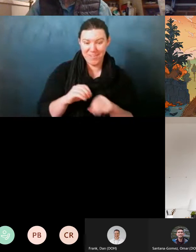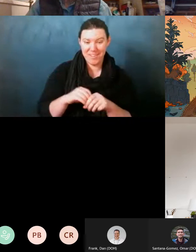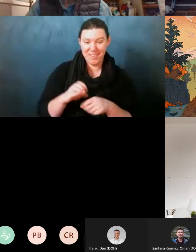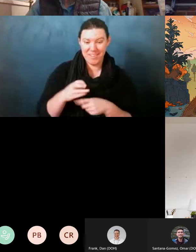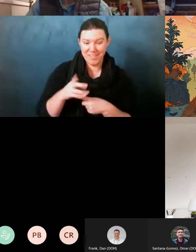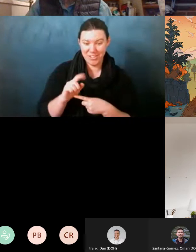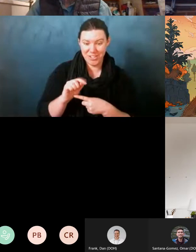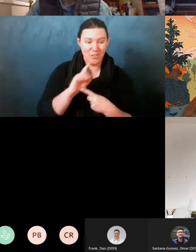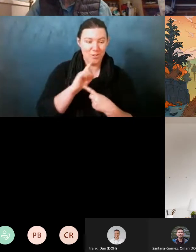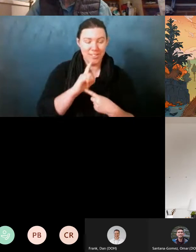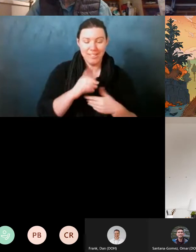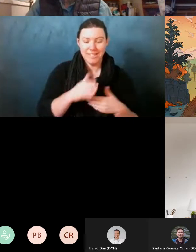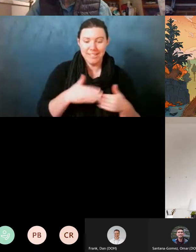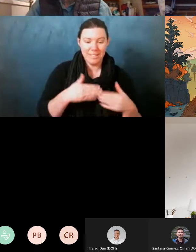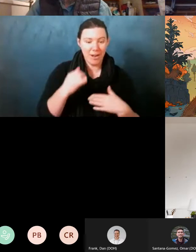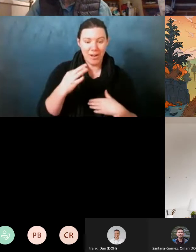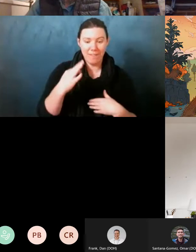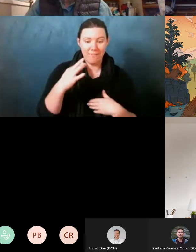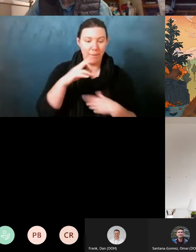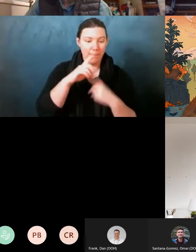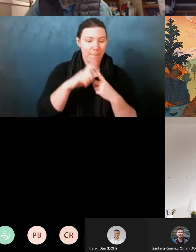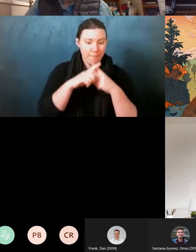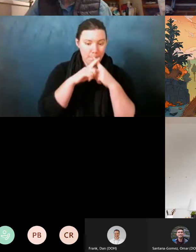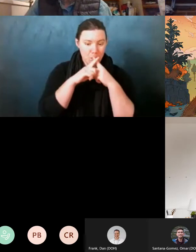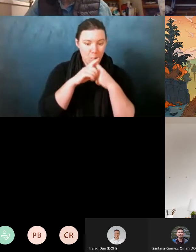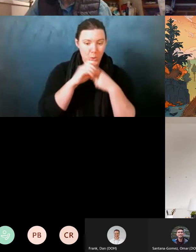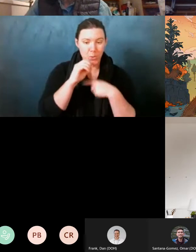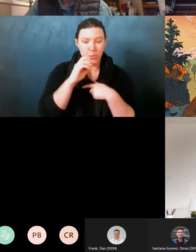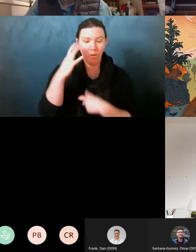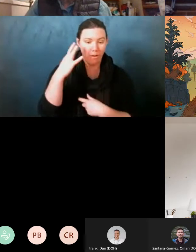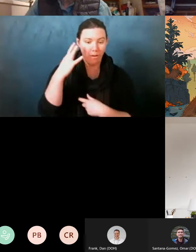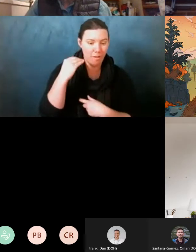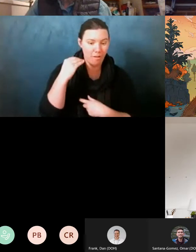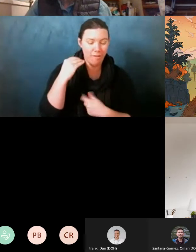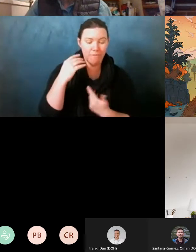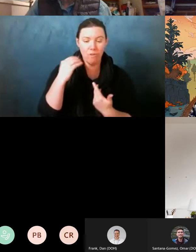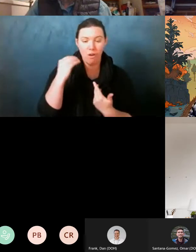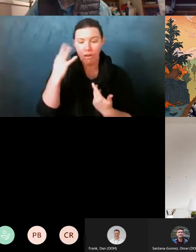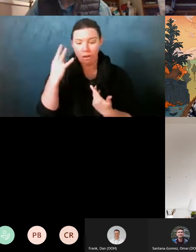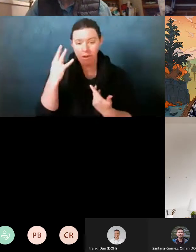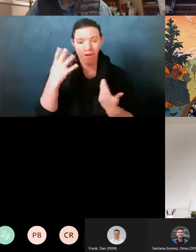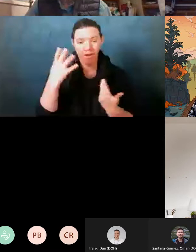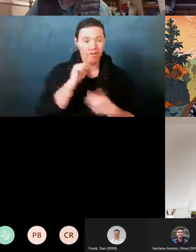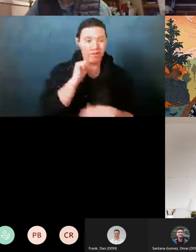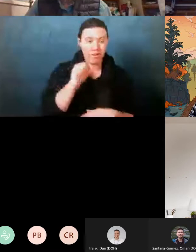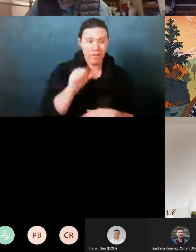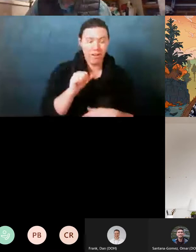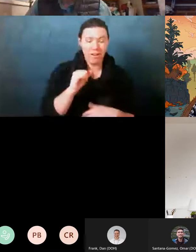if they're being seen on camera or not, it doesn't matter if they're sharing or not,